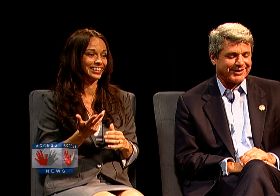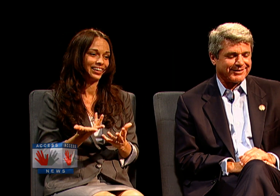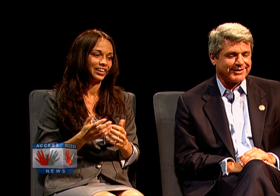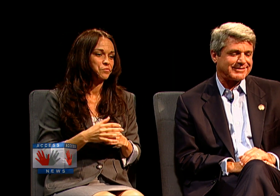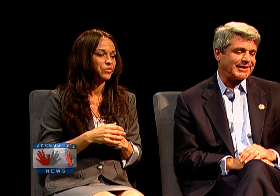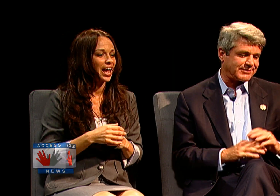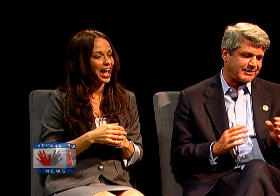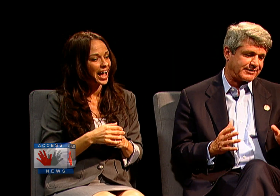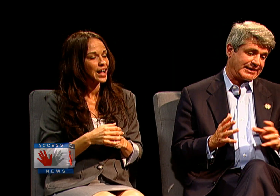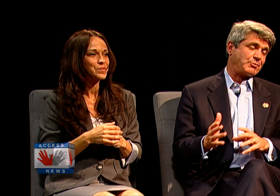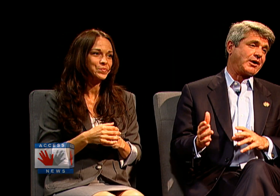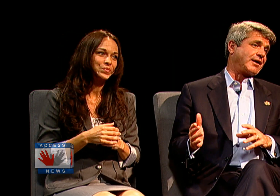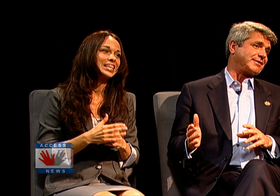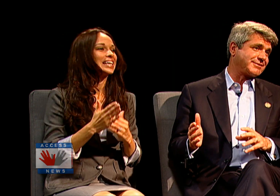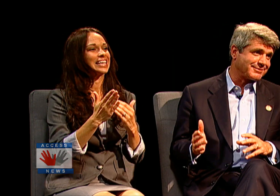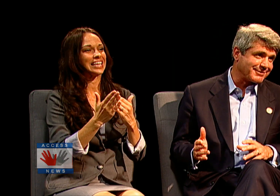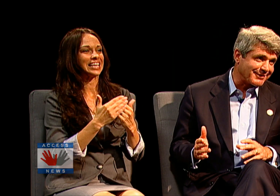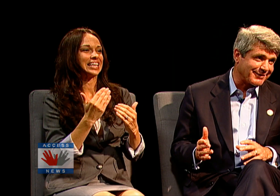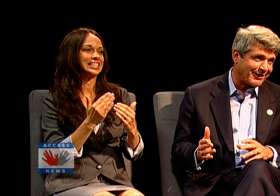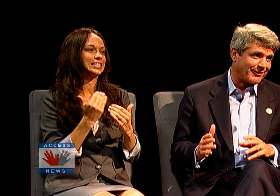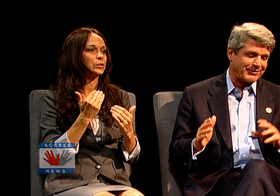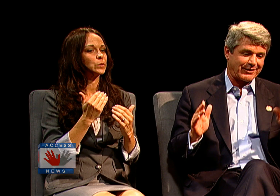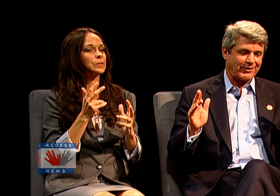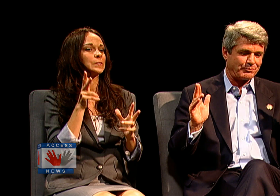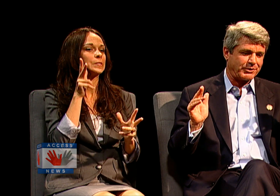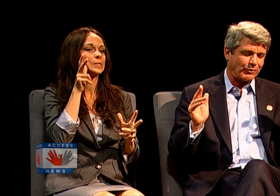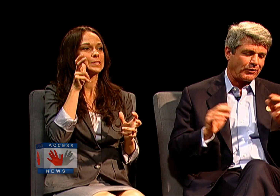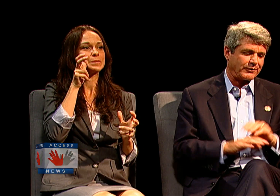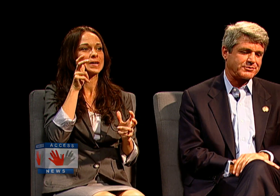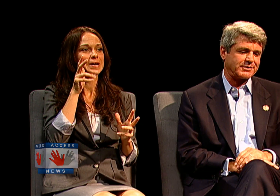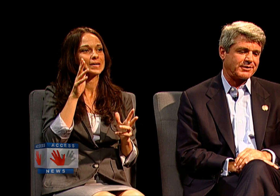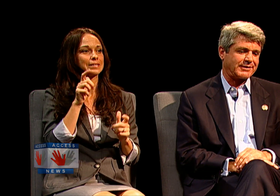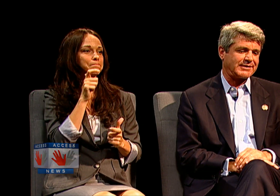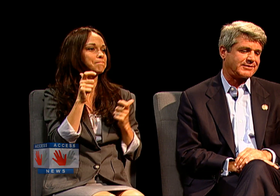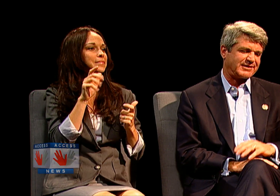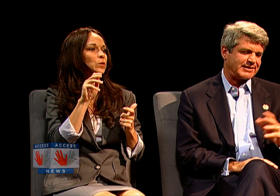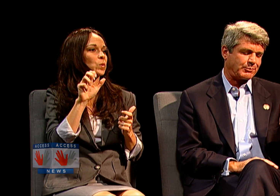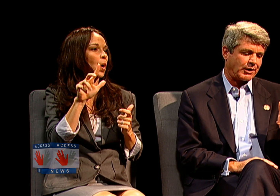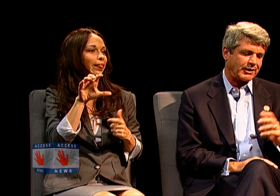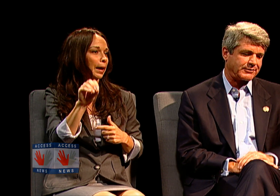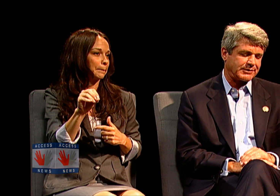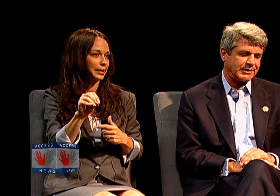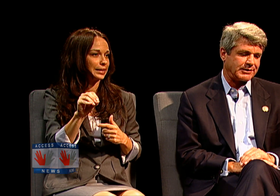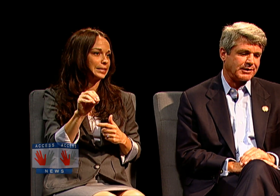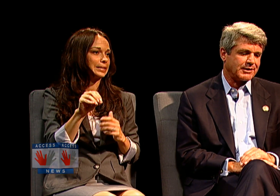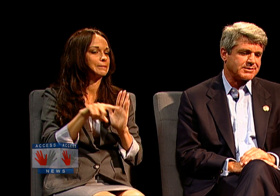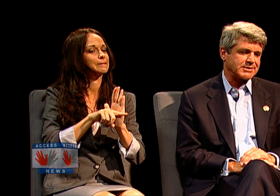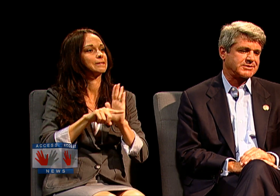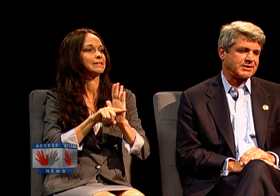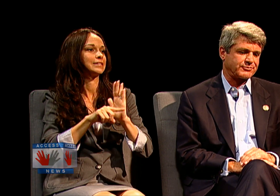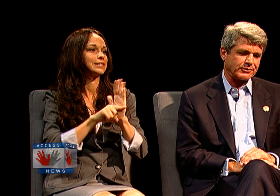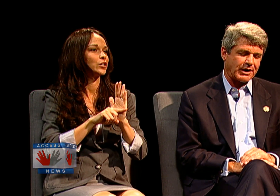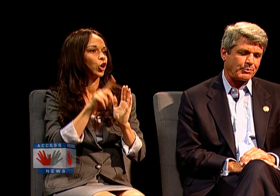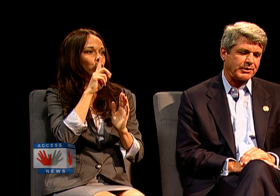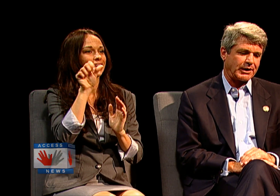IT'S EASY TO DEMONIZE, YOU KNOW, THEY CALL "BIG OIL NEWS." IT'S EASY TO DEMONIZE ANY SUCCESSFUL COMPANY.